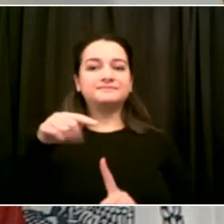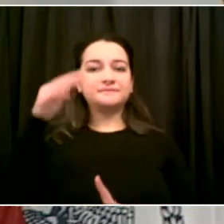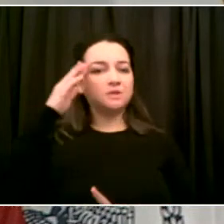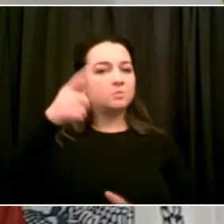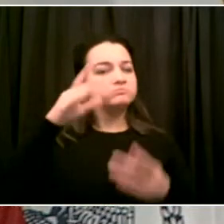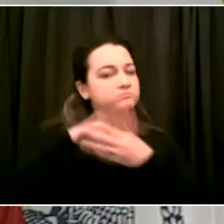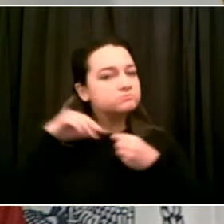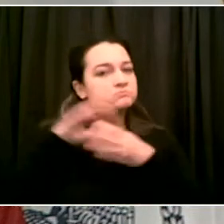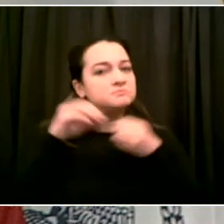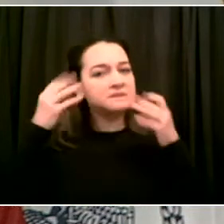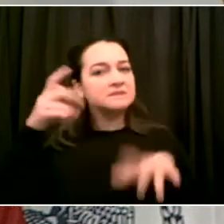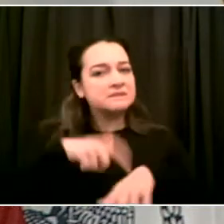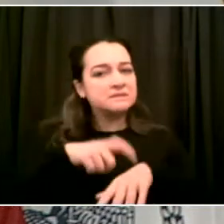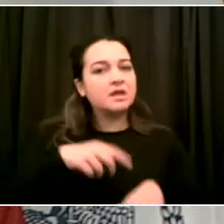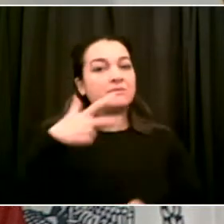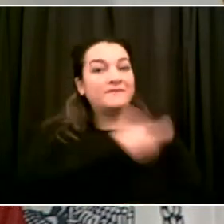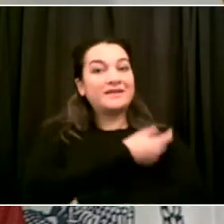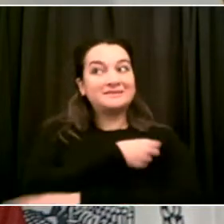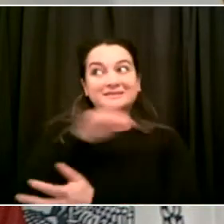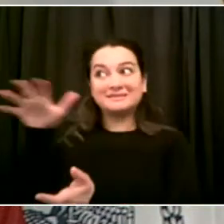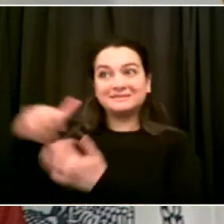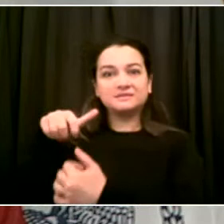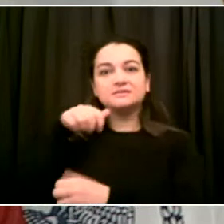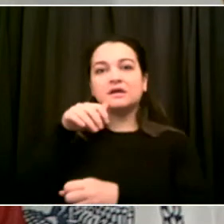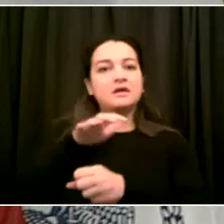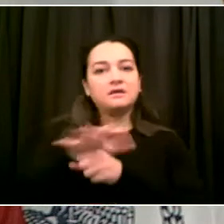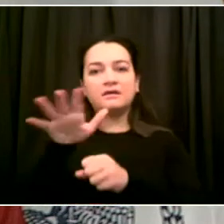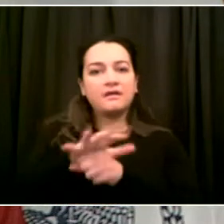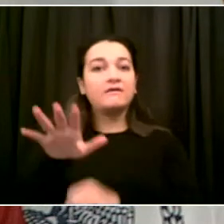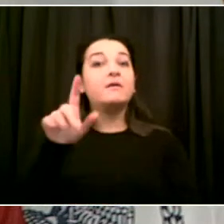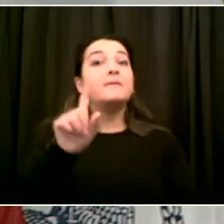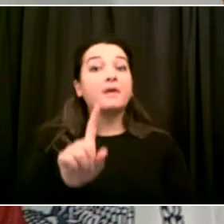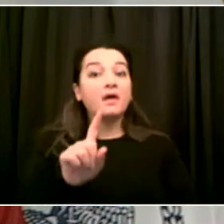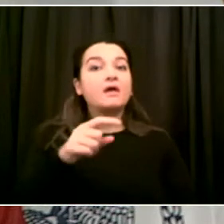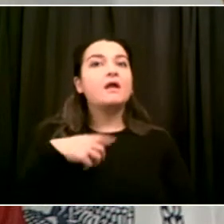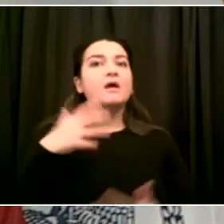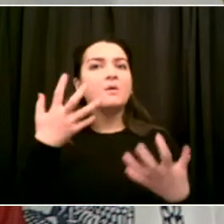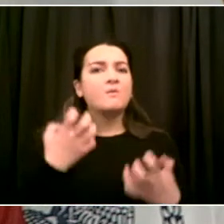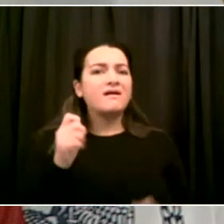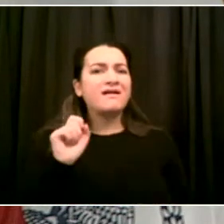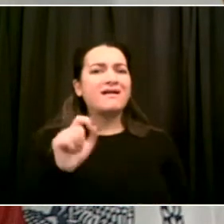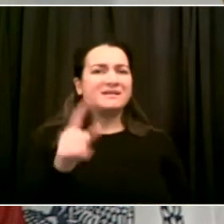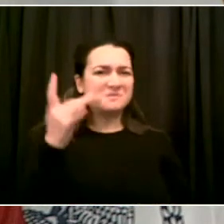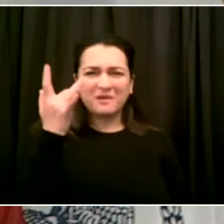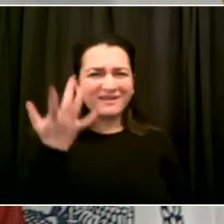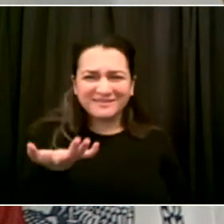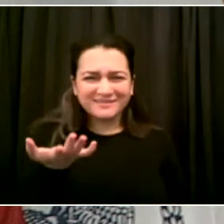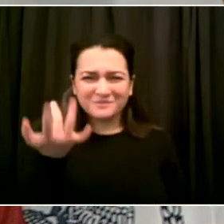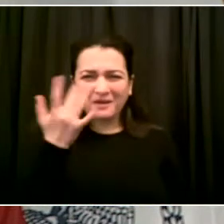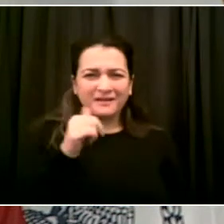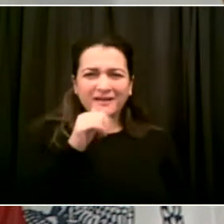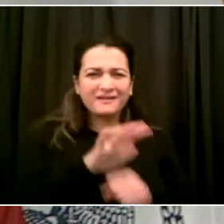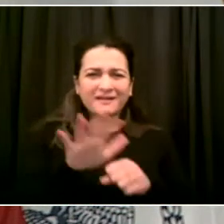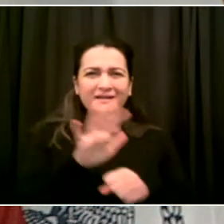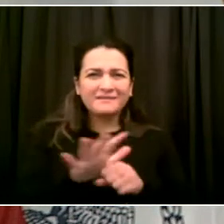IT IS ABOUT THE VACCINE. WE KNOW THE SUPPLY OF THE VACCINE IS A BIG ISSUE.